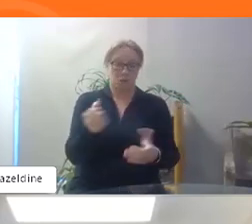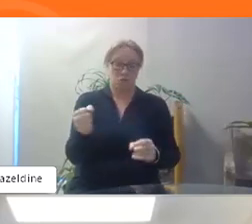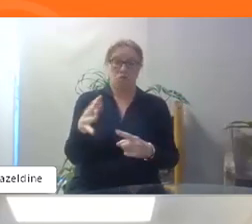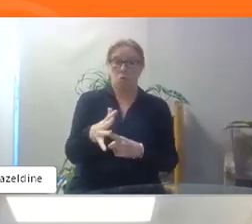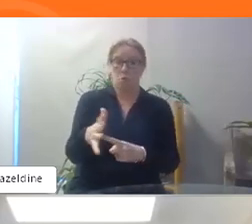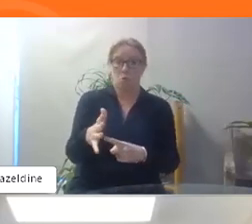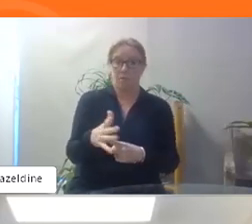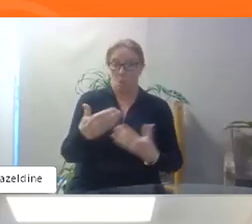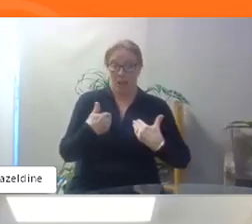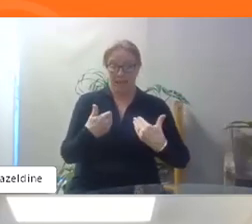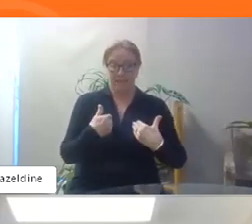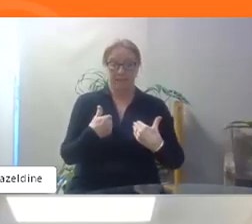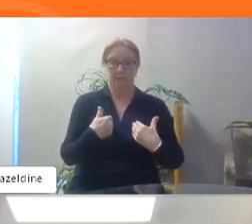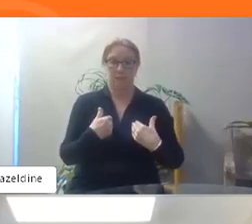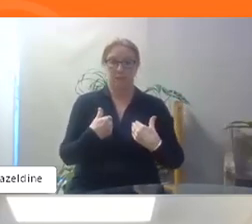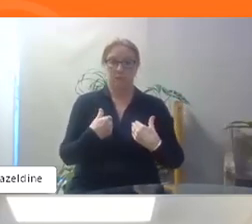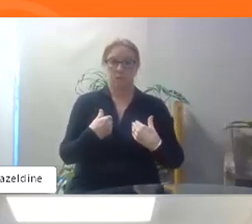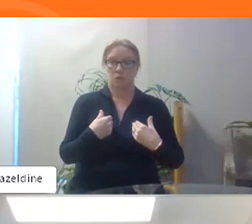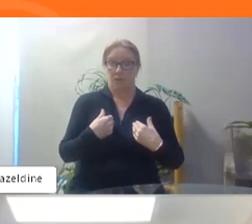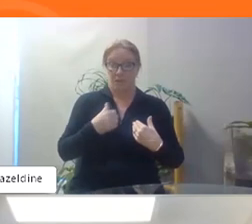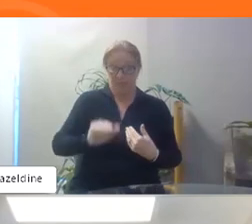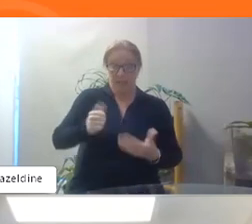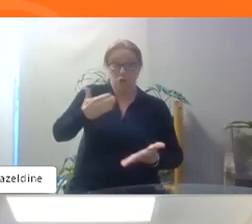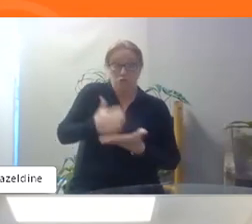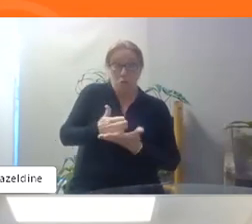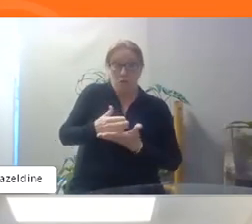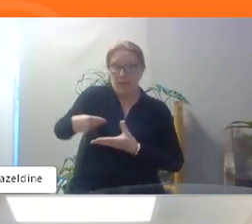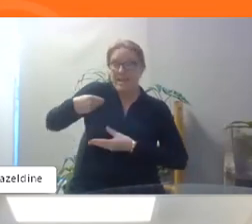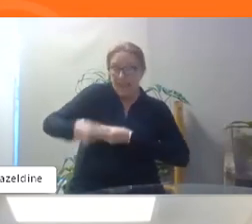us to then carry that truth to then build the community and the